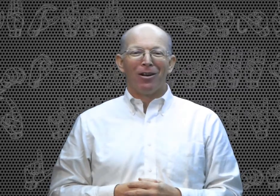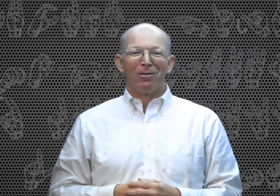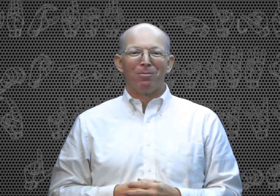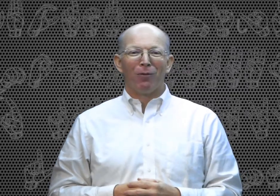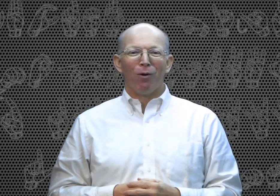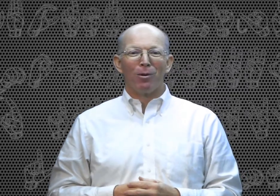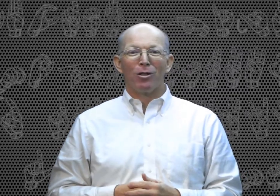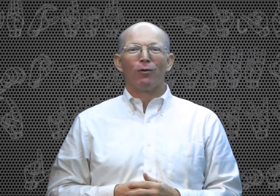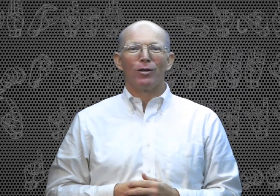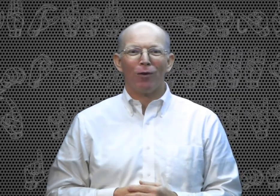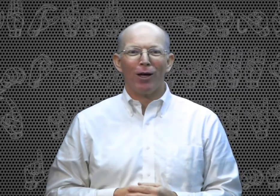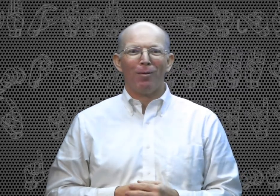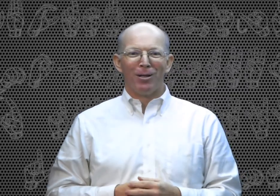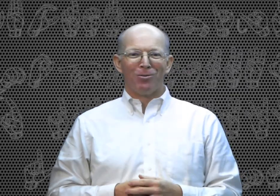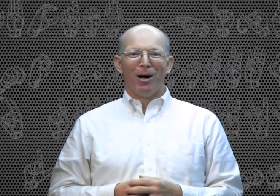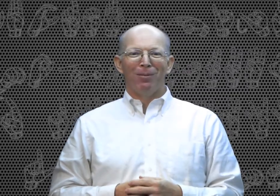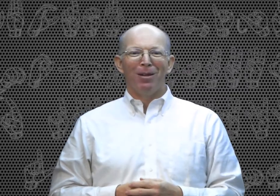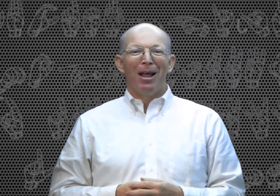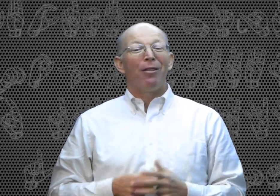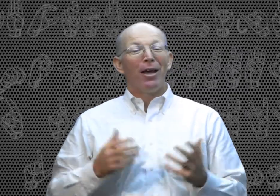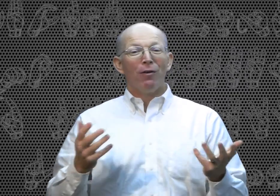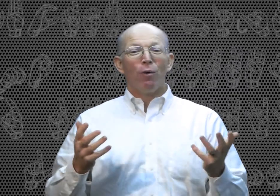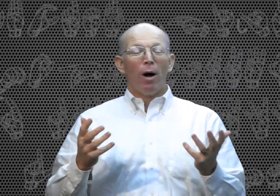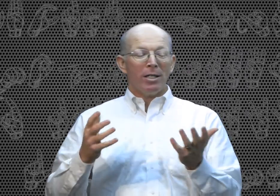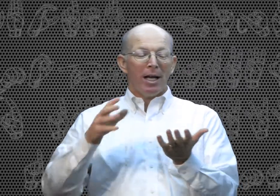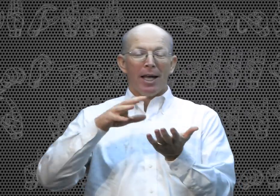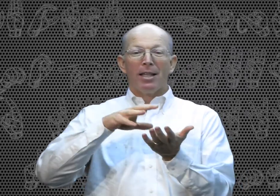You can perform a service for them as well. Thank you for watching.